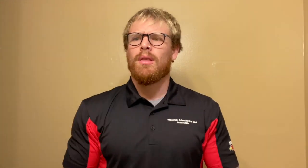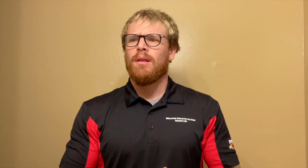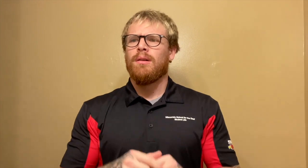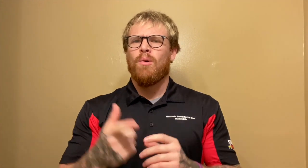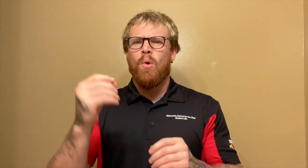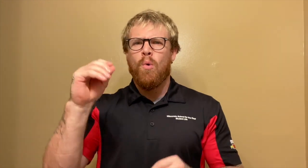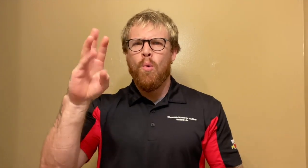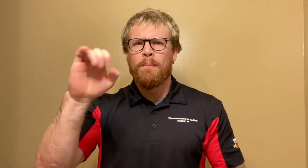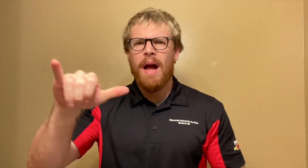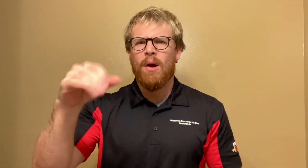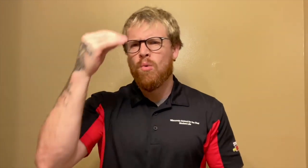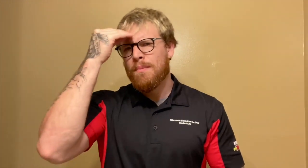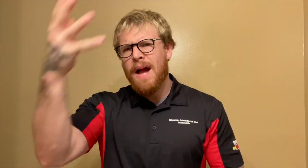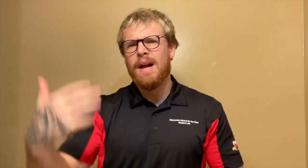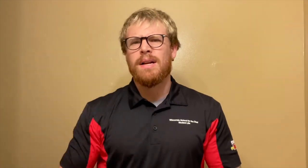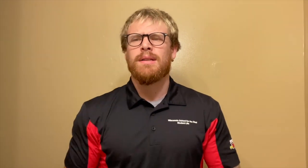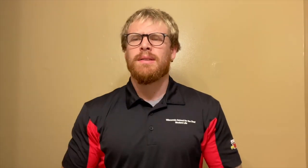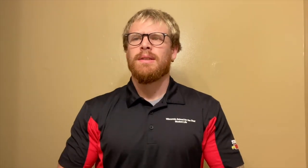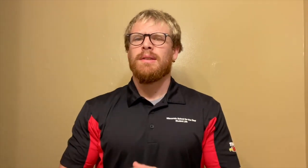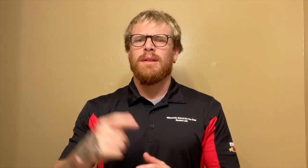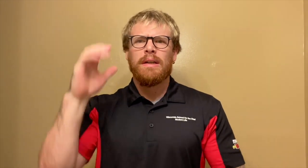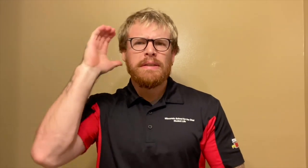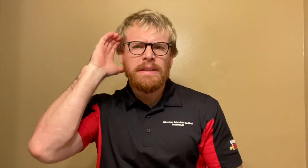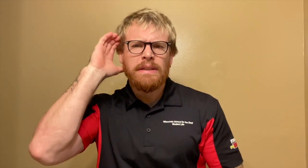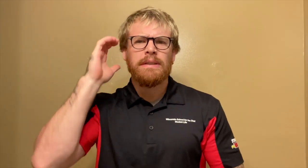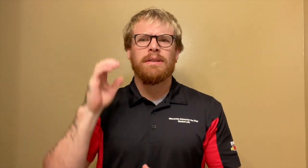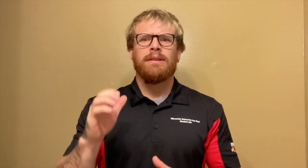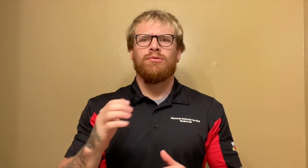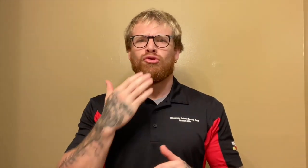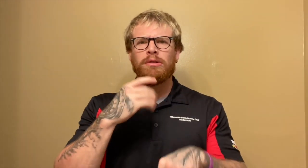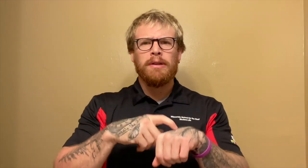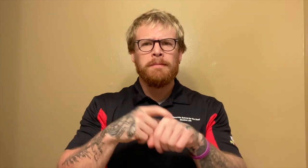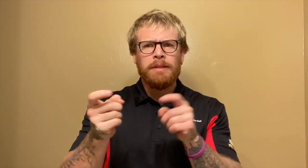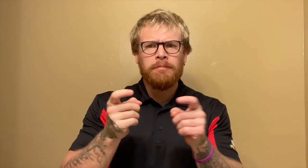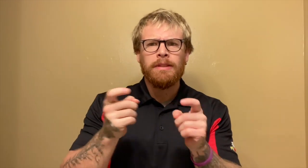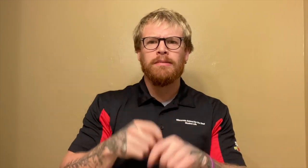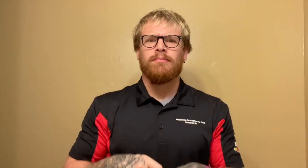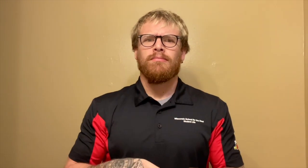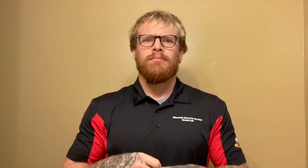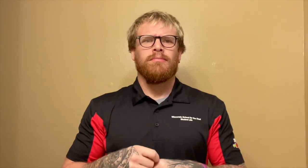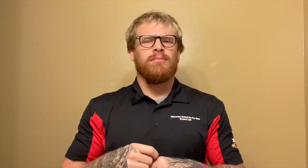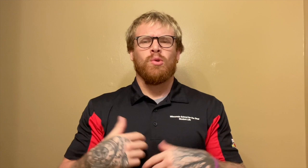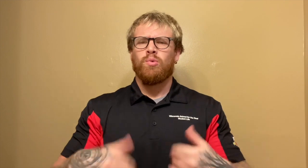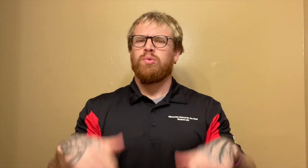He obeys the rules. He listens, and has good time management. Wow!